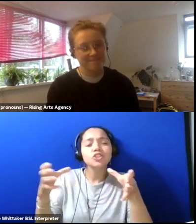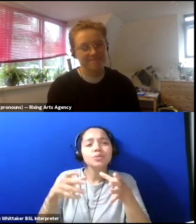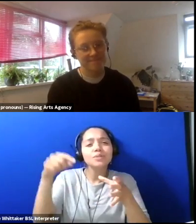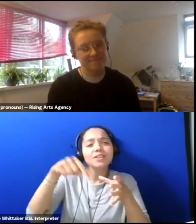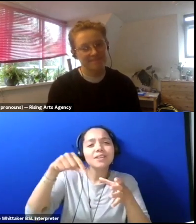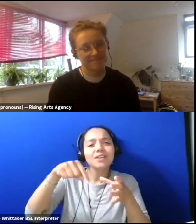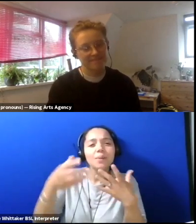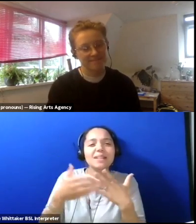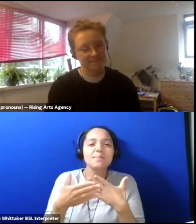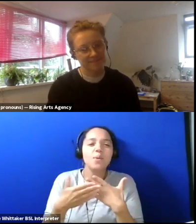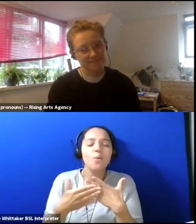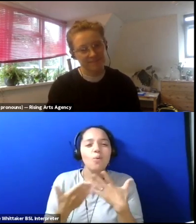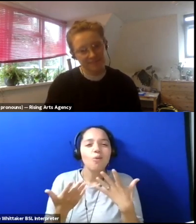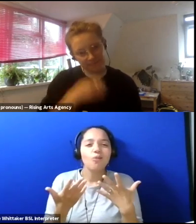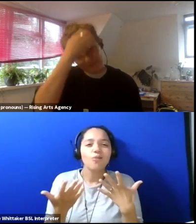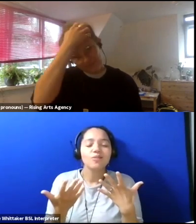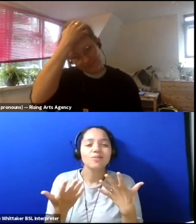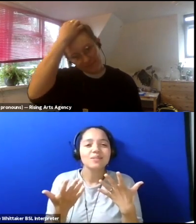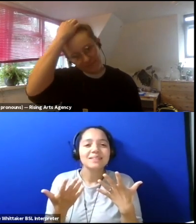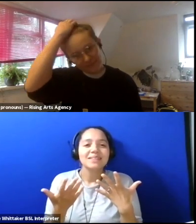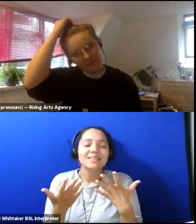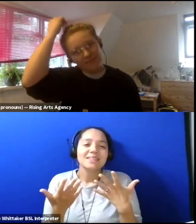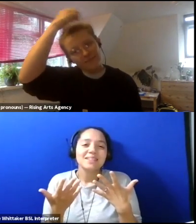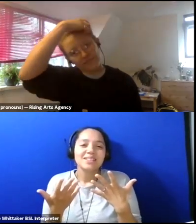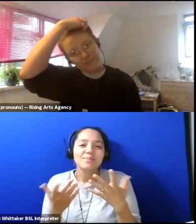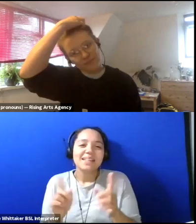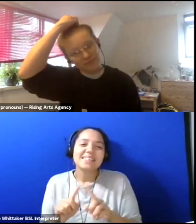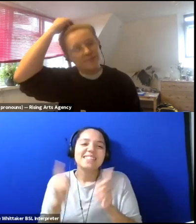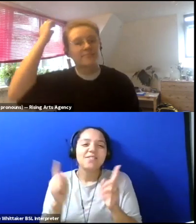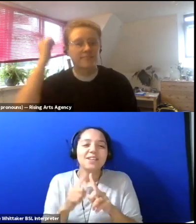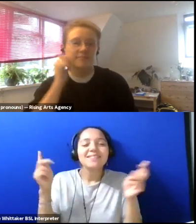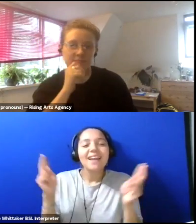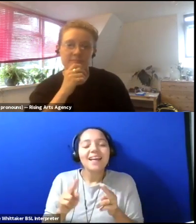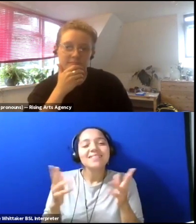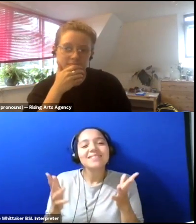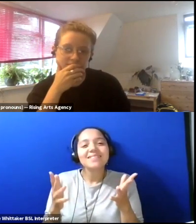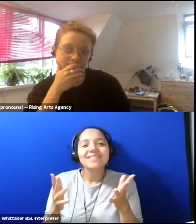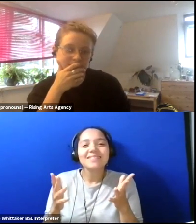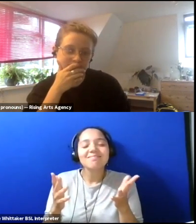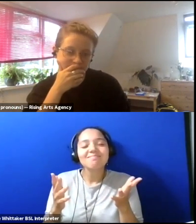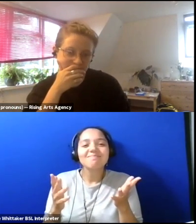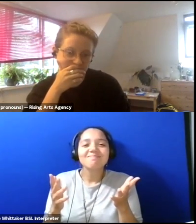it's, I guess it's a different- it's less like you absolutely- it's not like